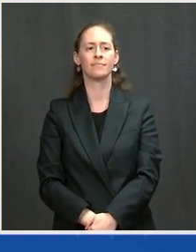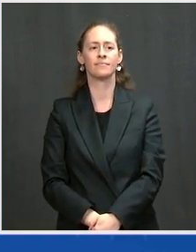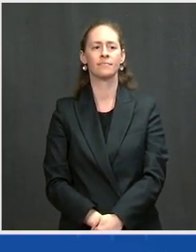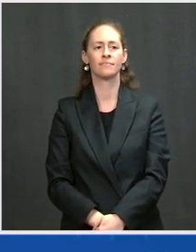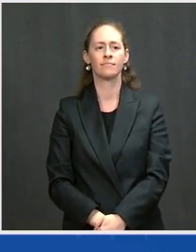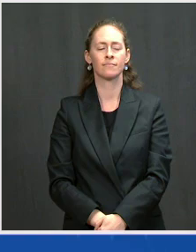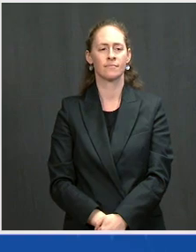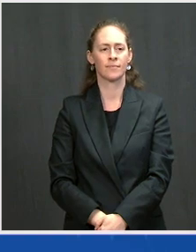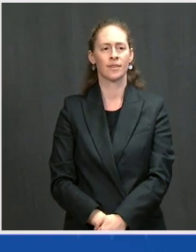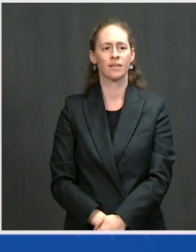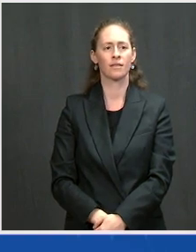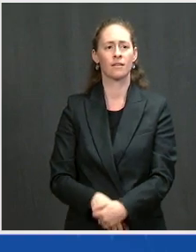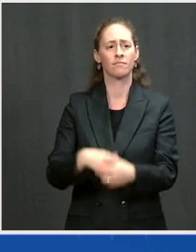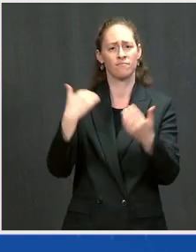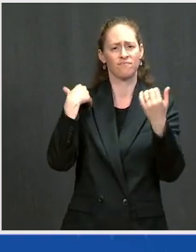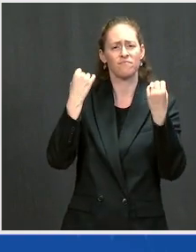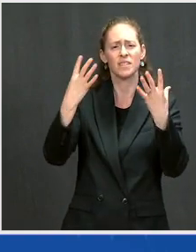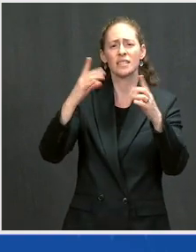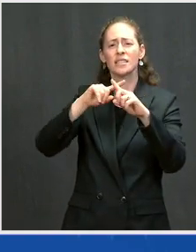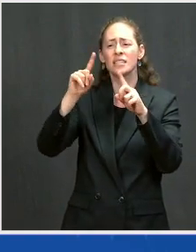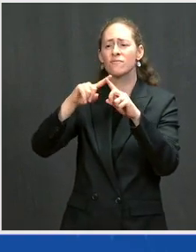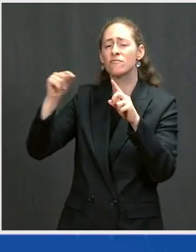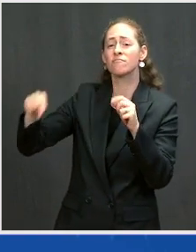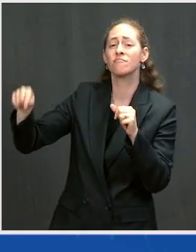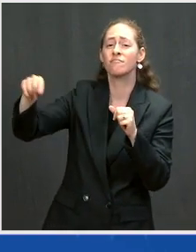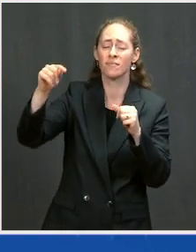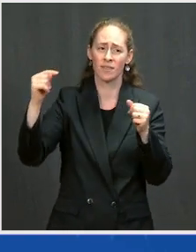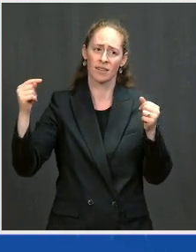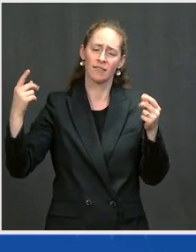And while the enduring partnership between our two nations began in war,